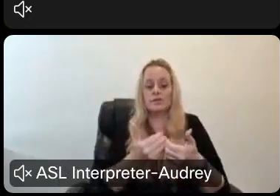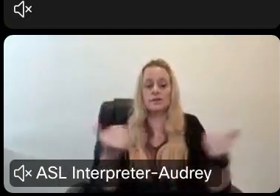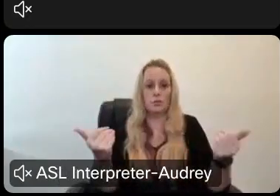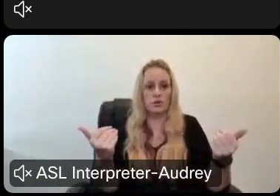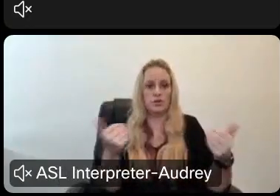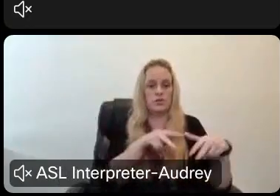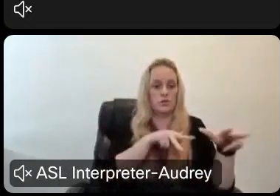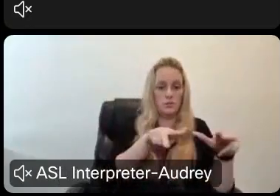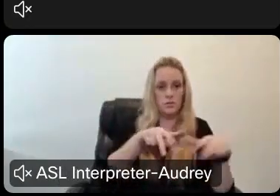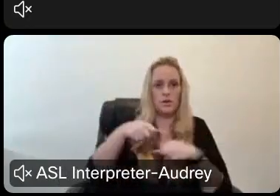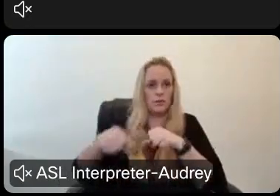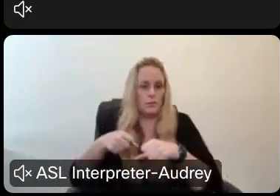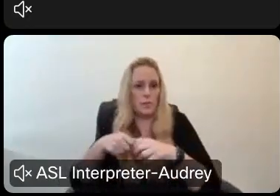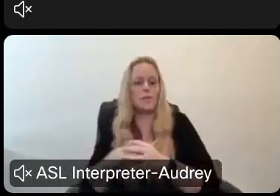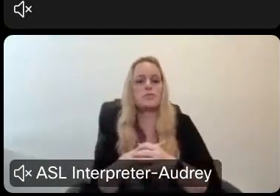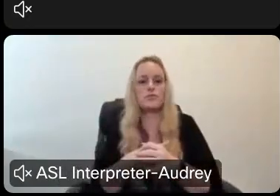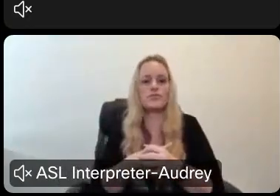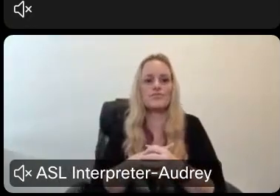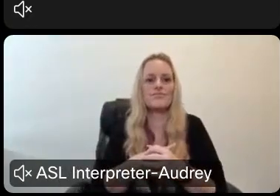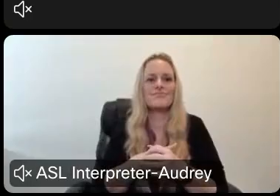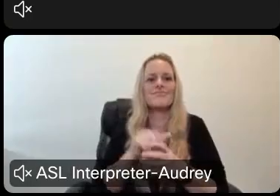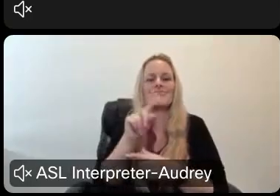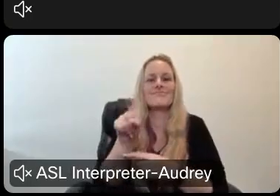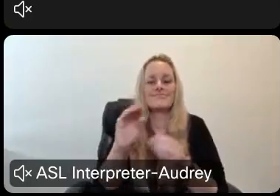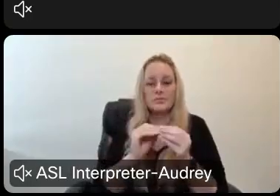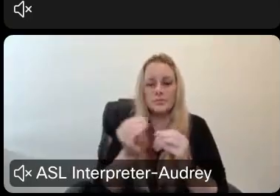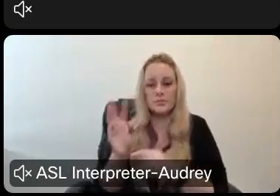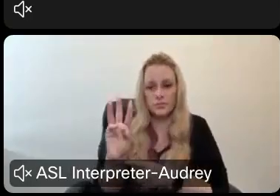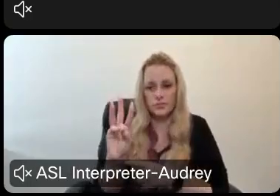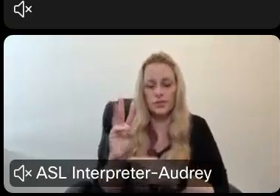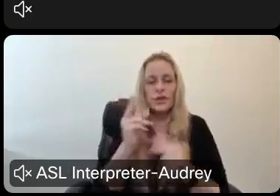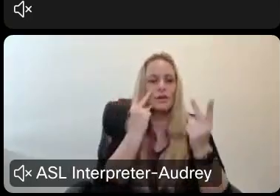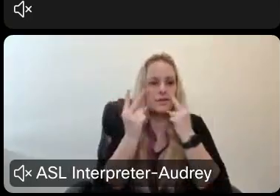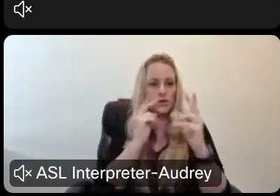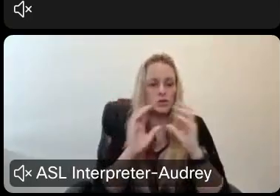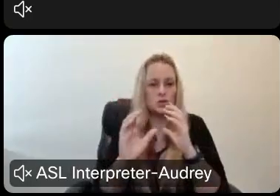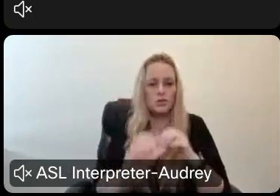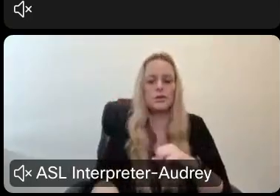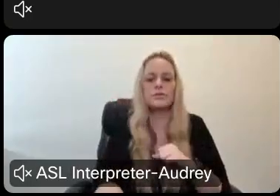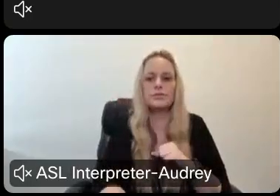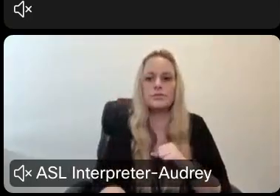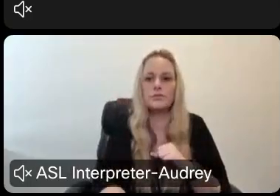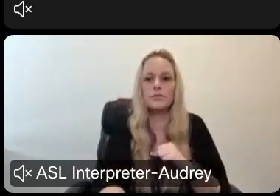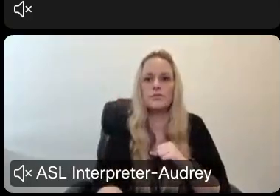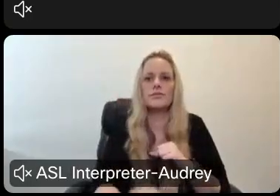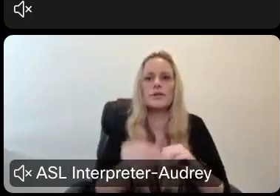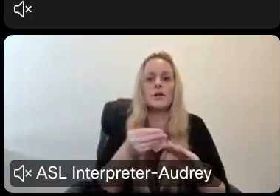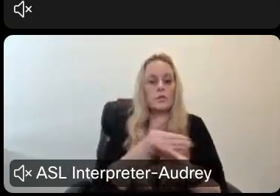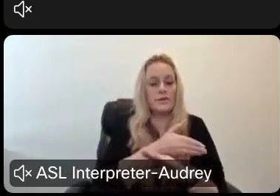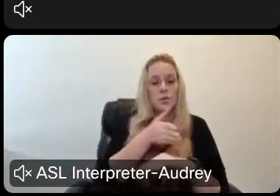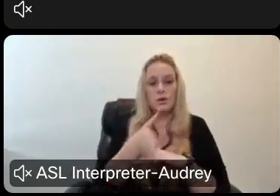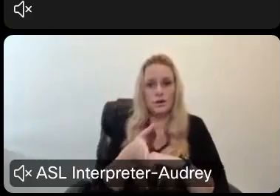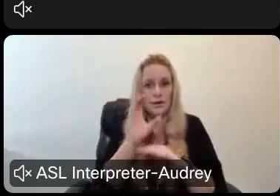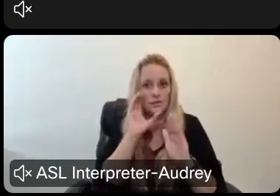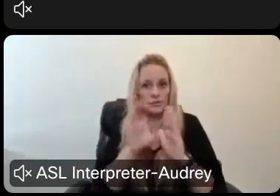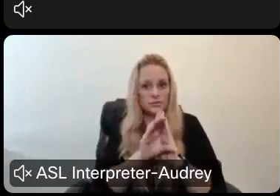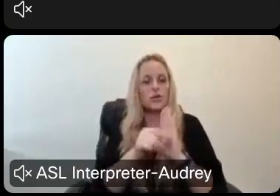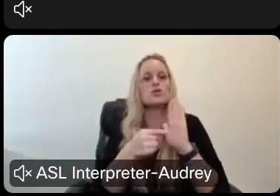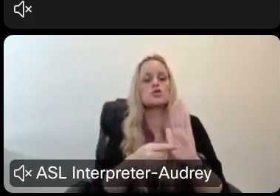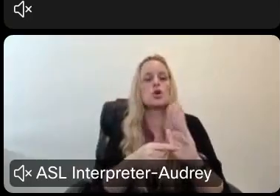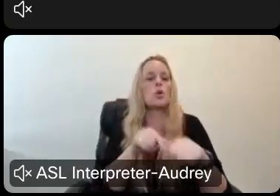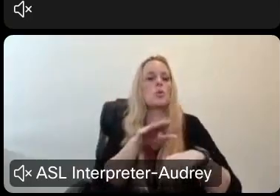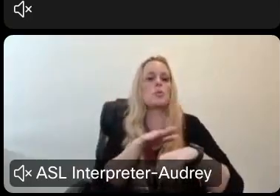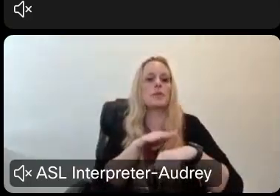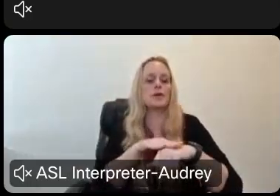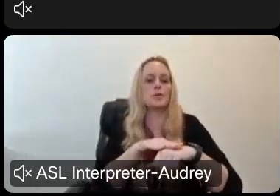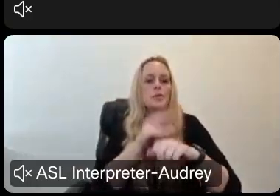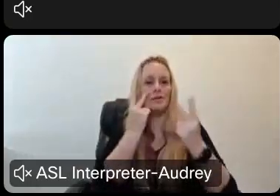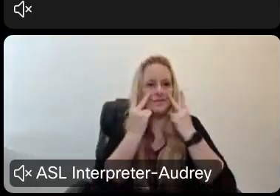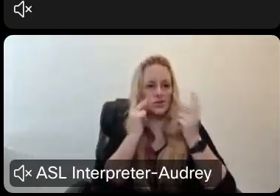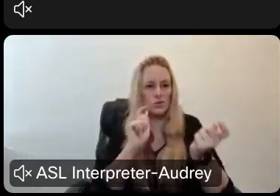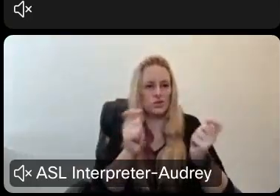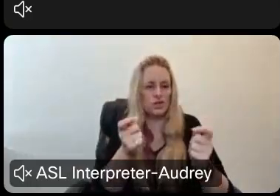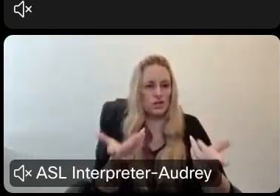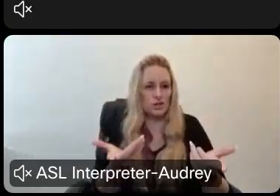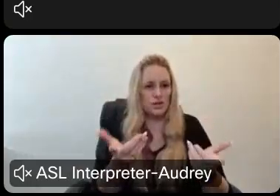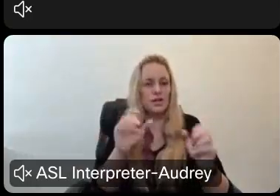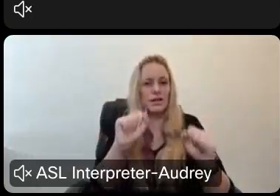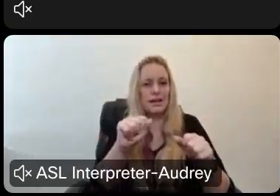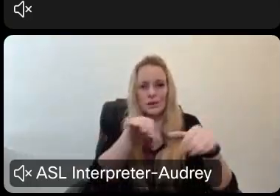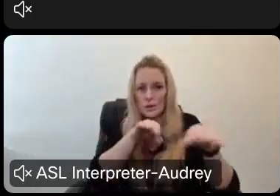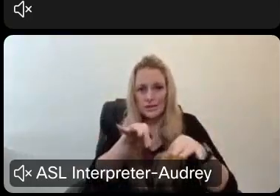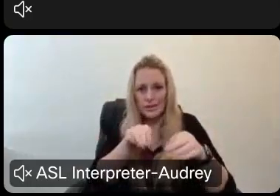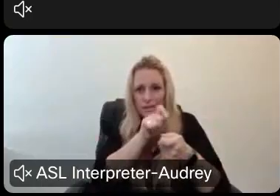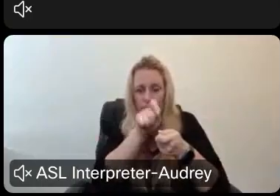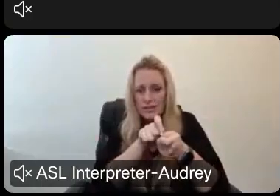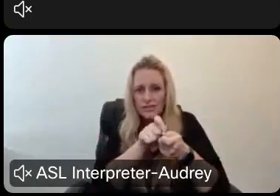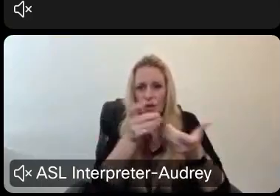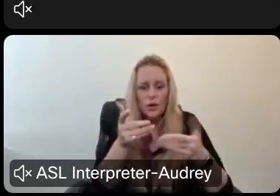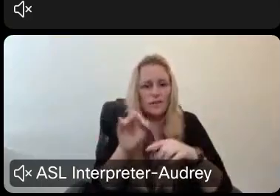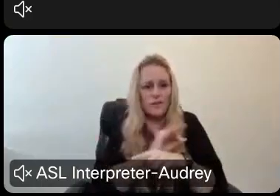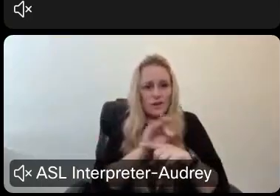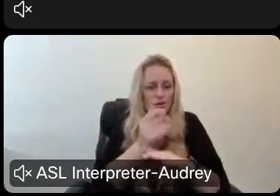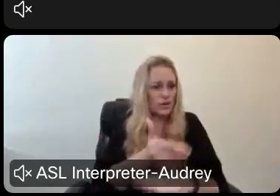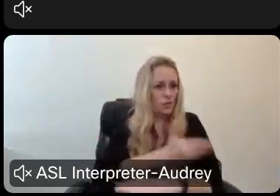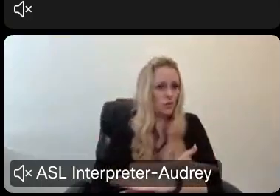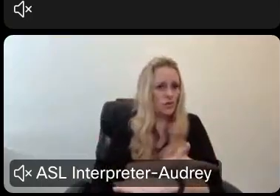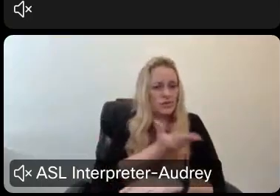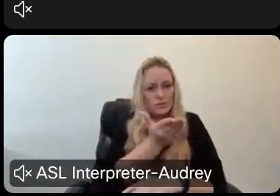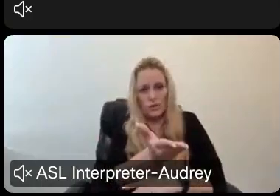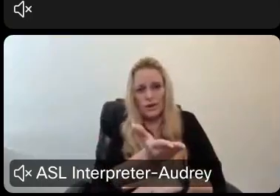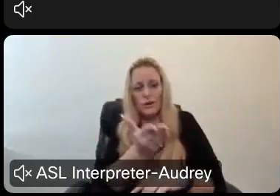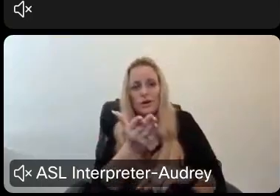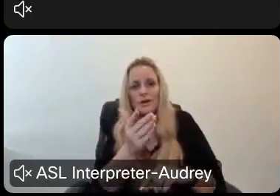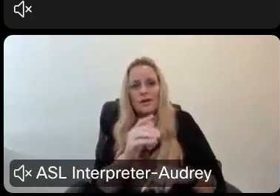Question six that we received visual communication. The before and after renderings show minimal visual change. Can you walk through what specific functional improvements are not visible but are significant?